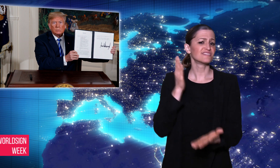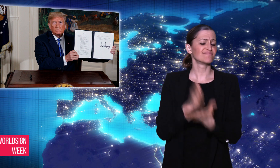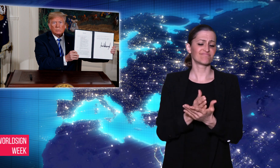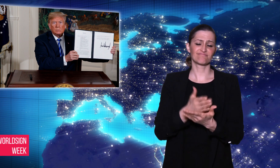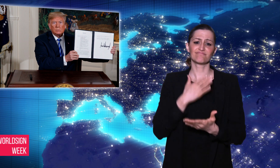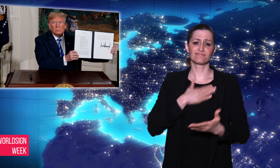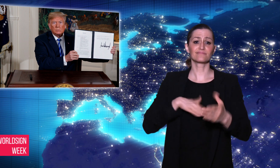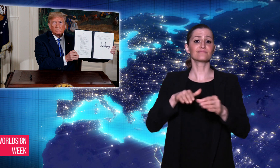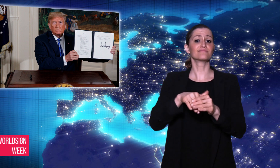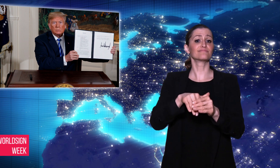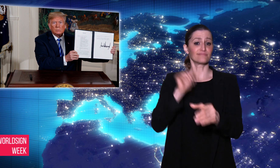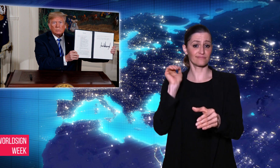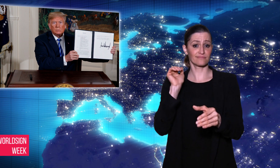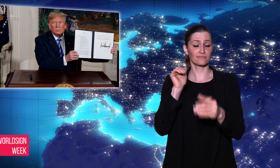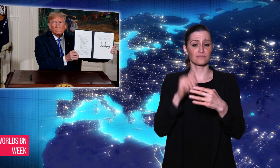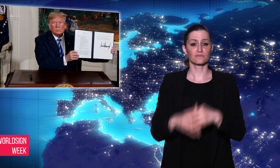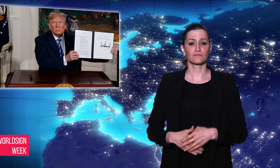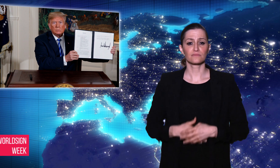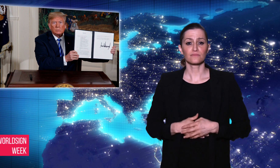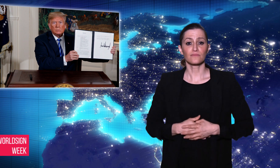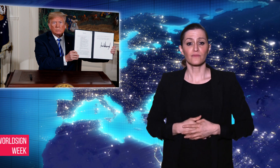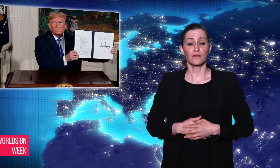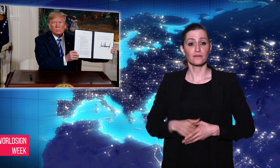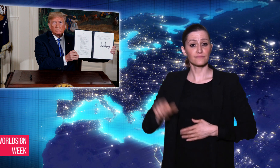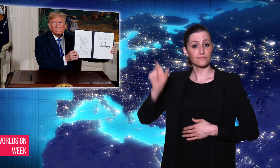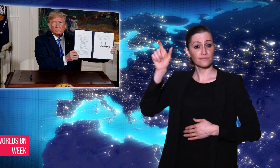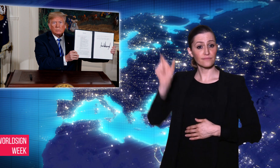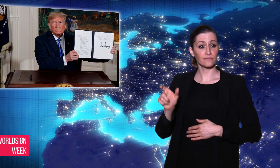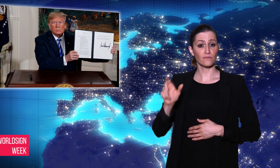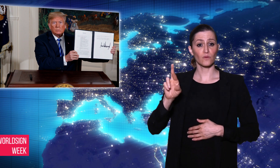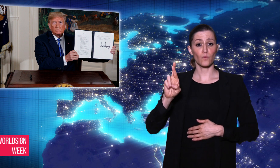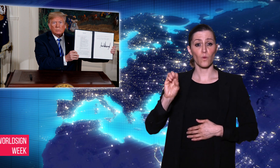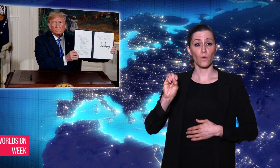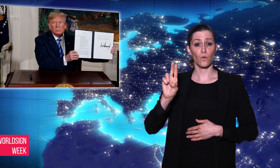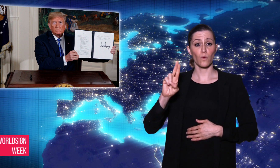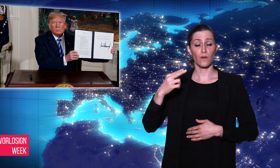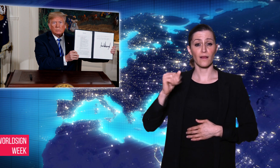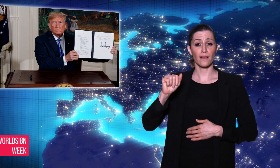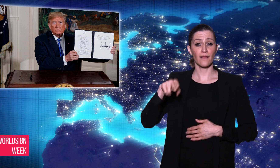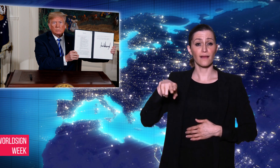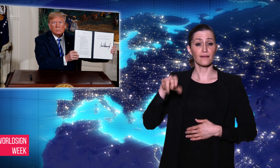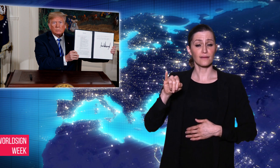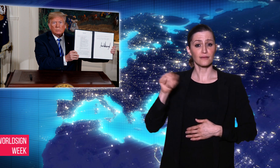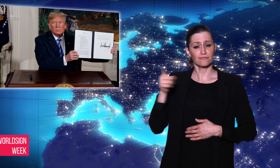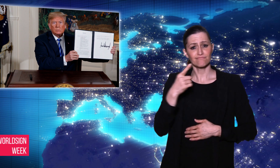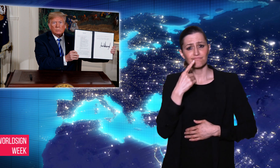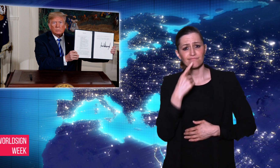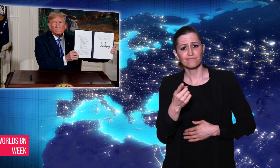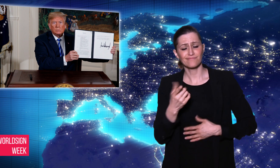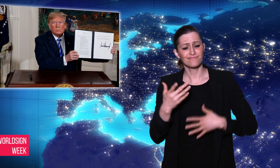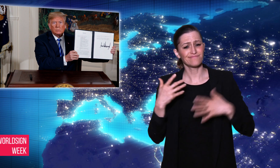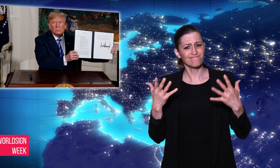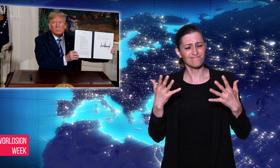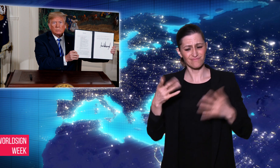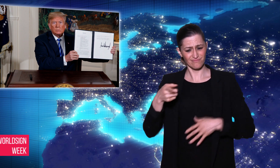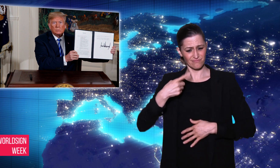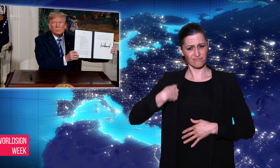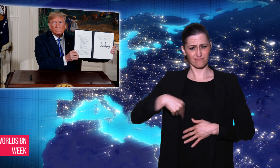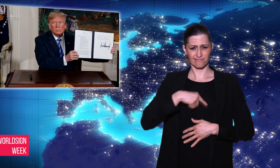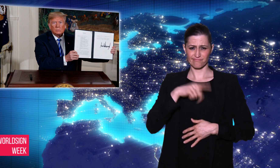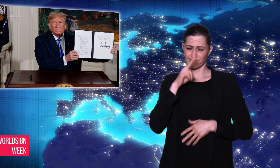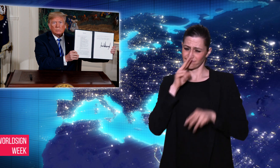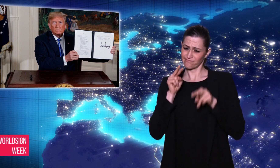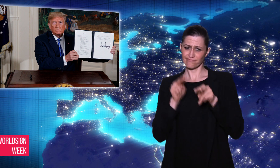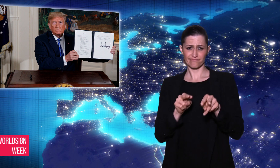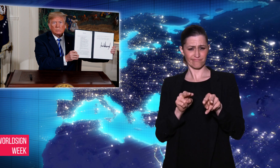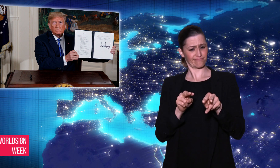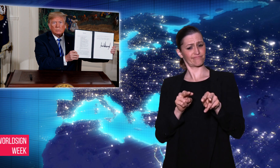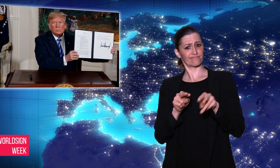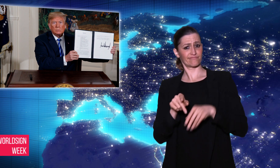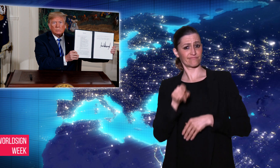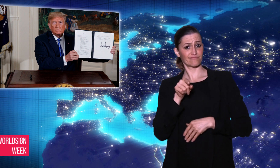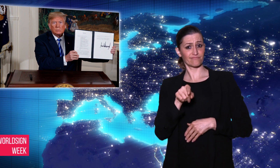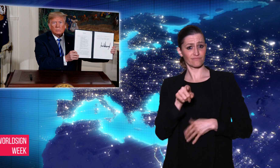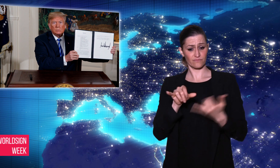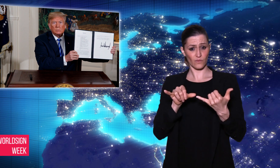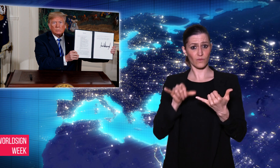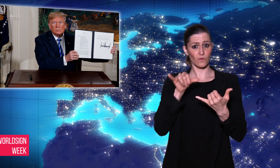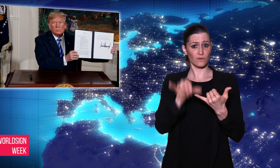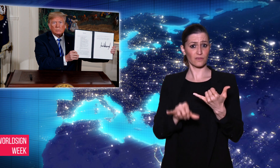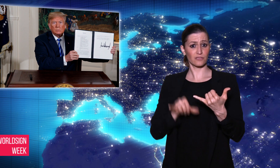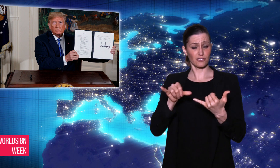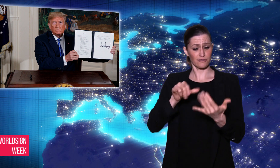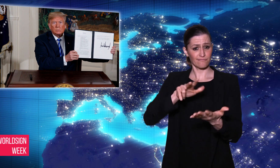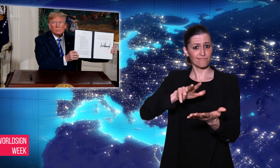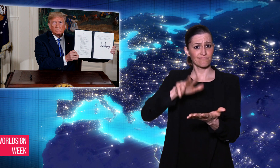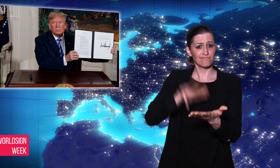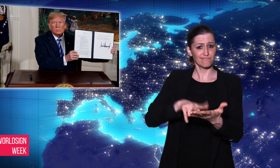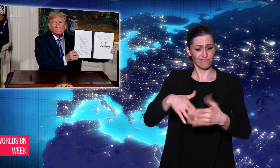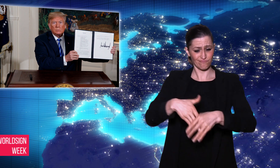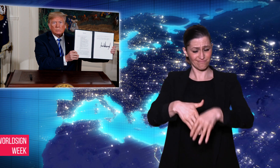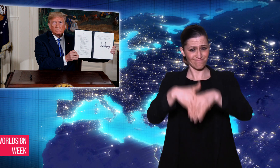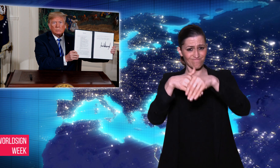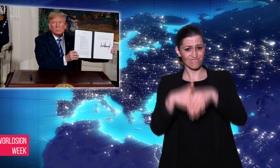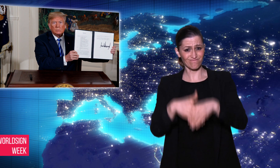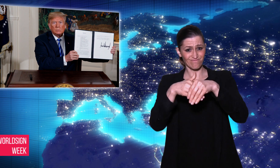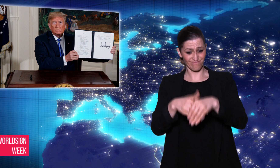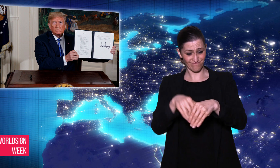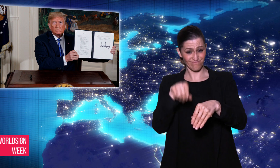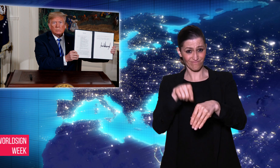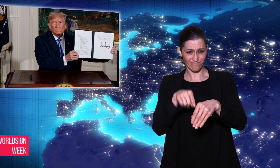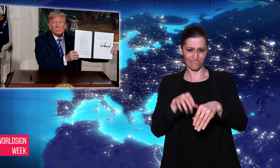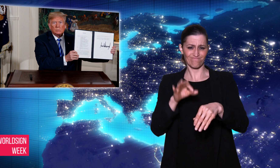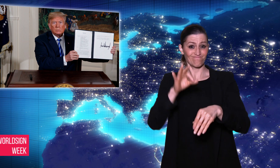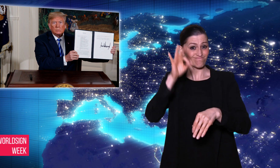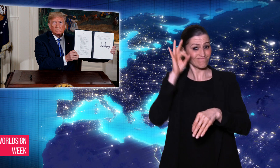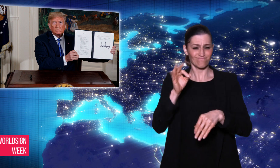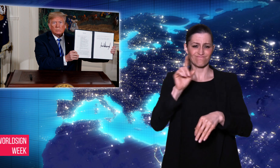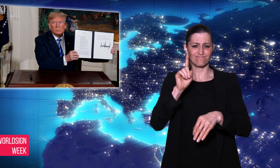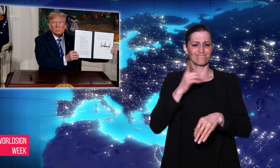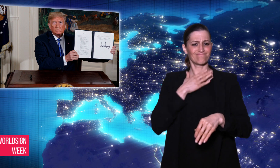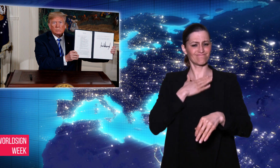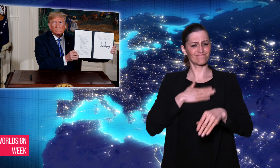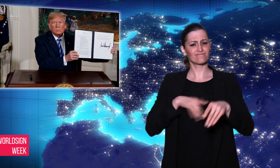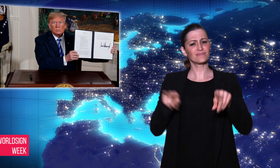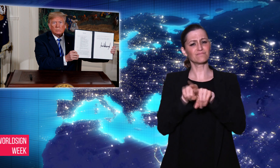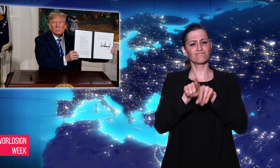Rouhani stated “"We felt that the nuclear deal needs a surgery and the